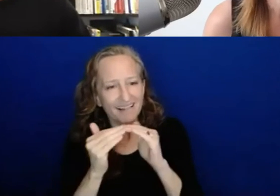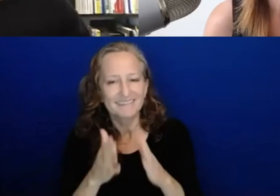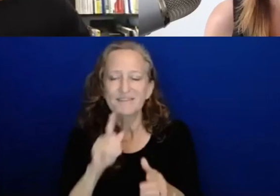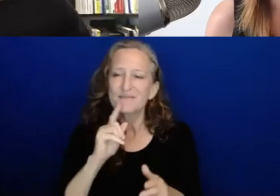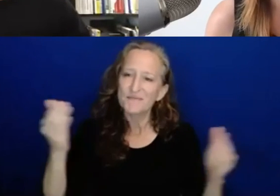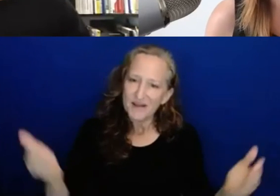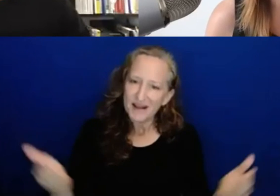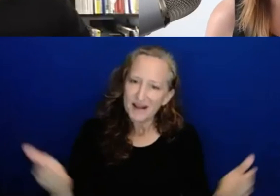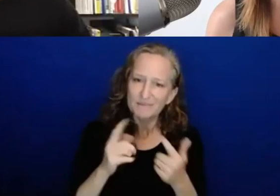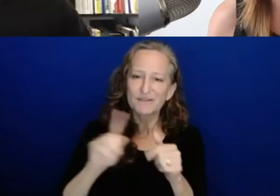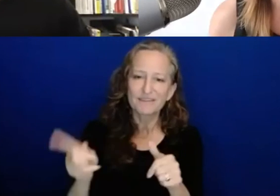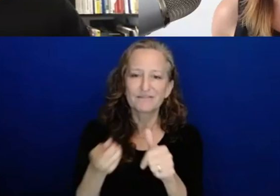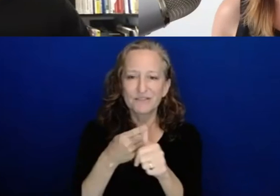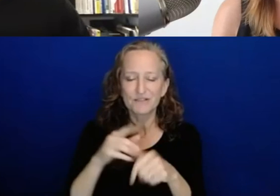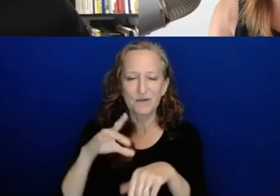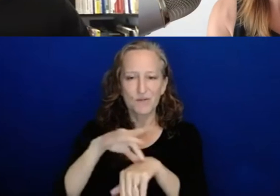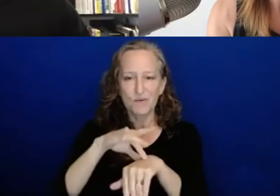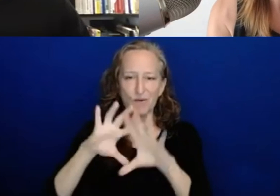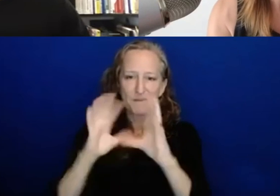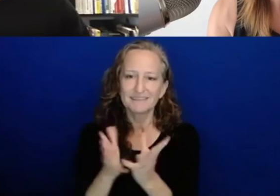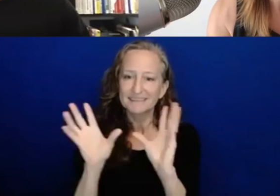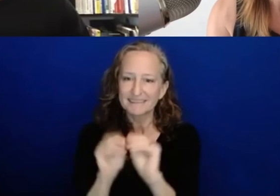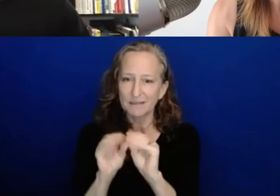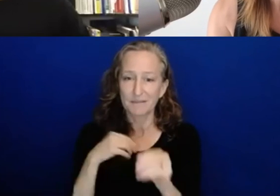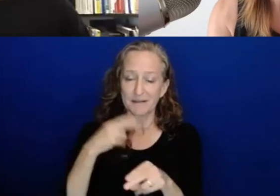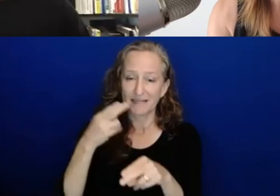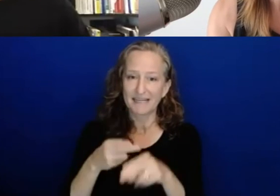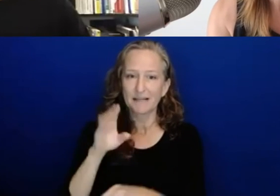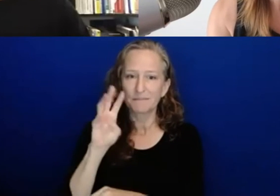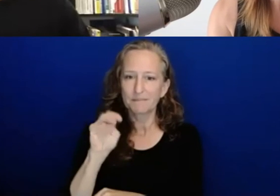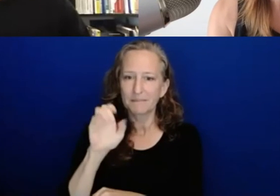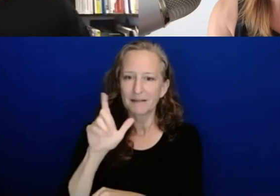My name is Melinda Epler, the founder and CEO of Change Catalyst